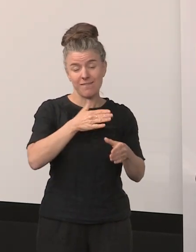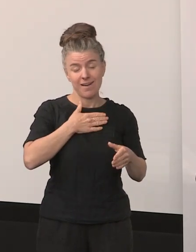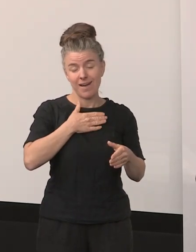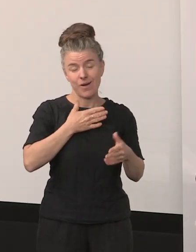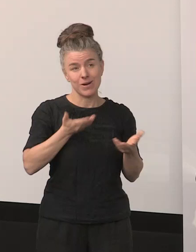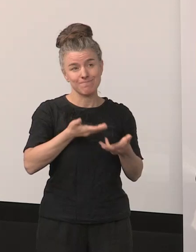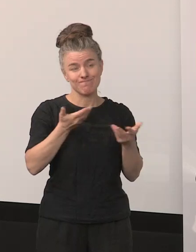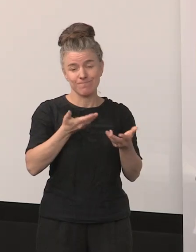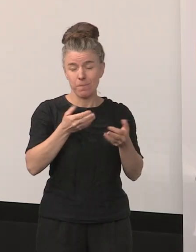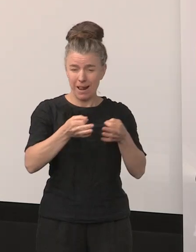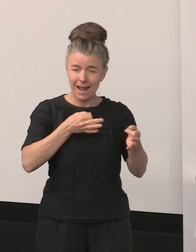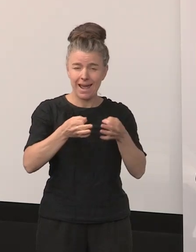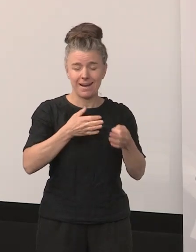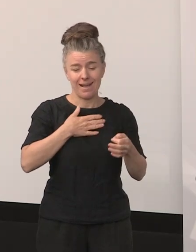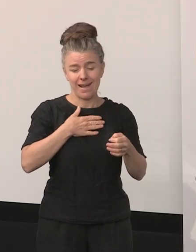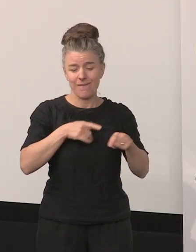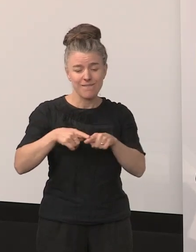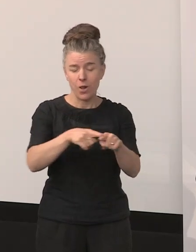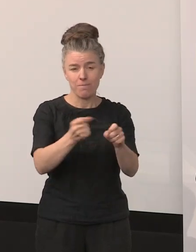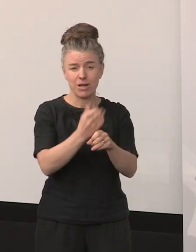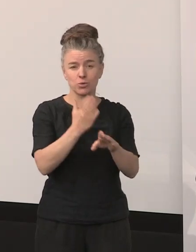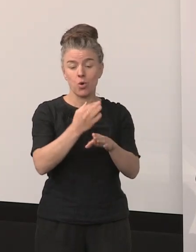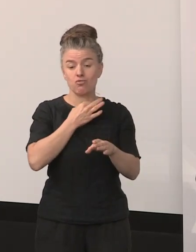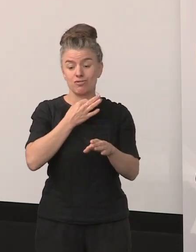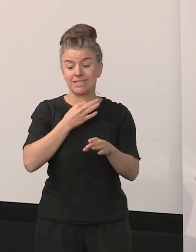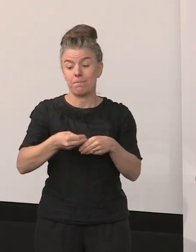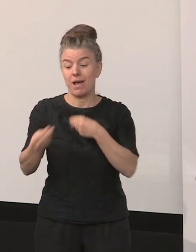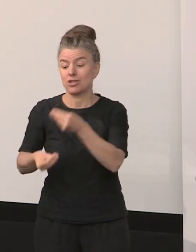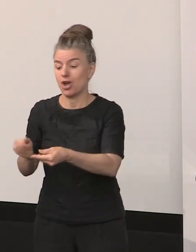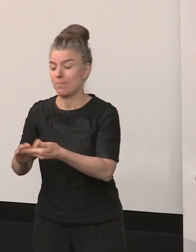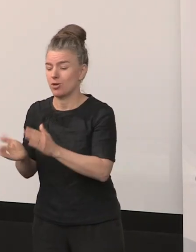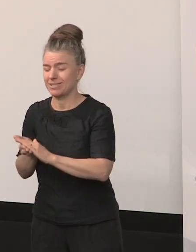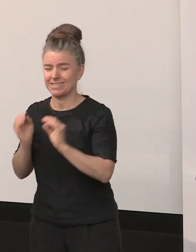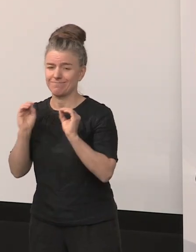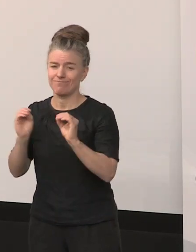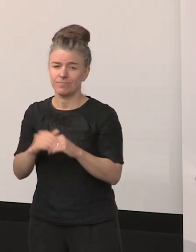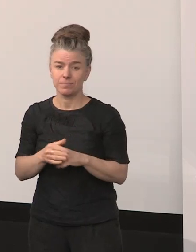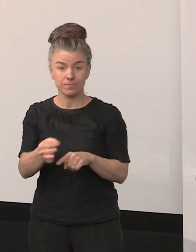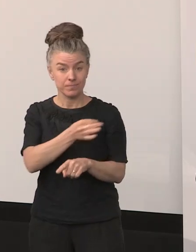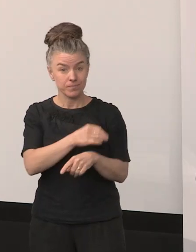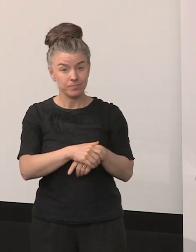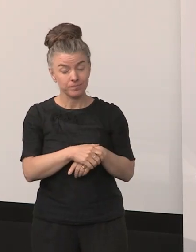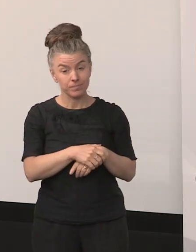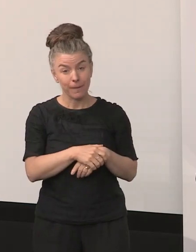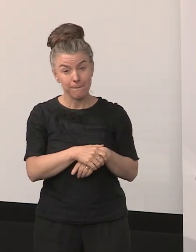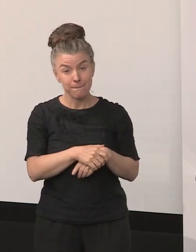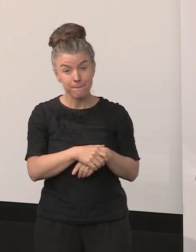ask crew to be tested. This is just part of our follow-up to make sure we're reducing any